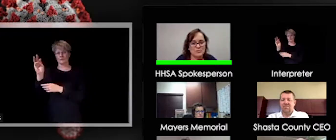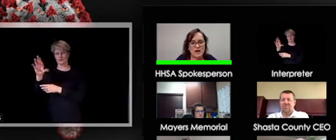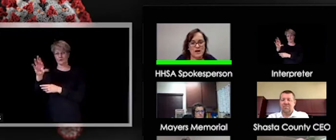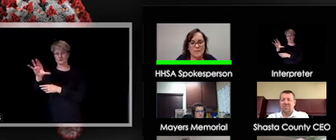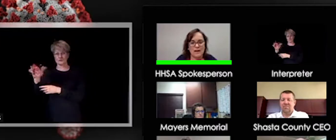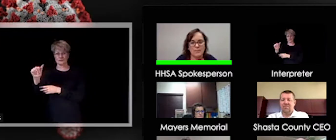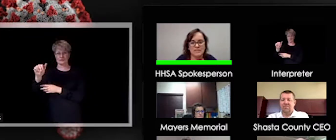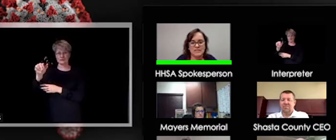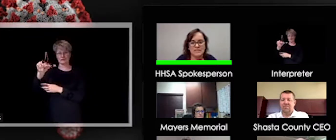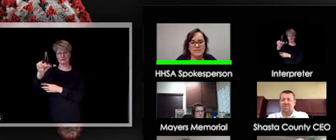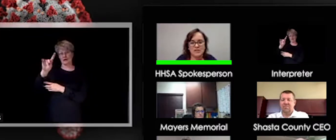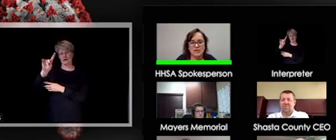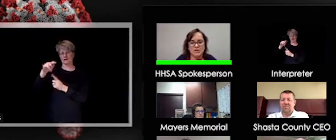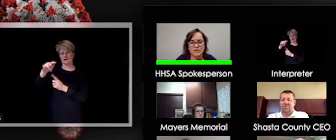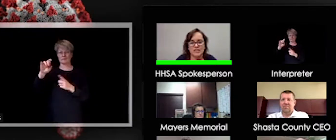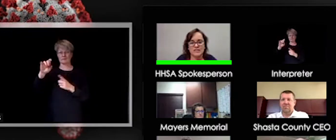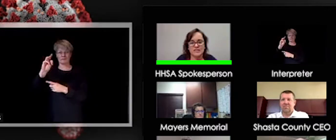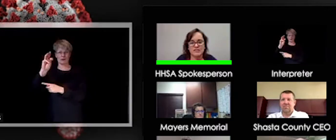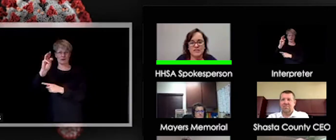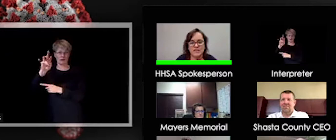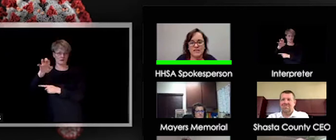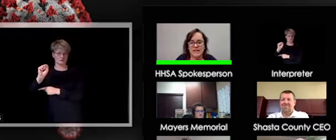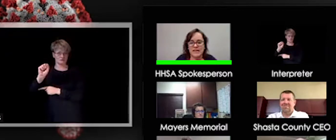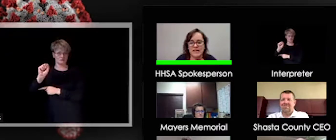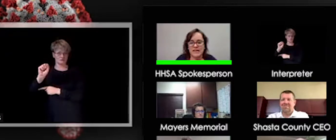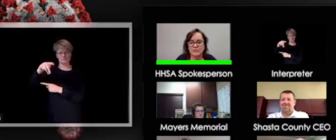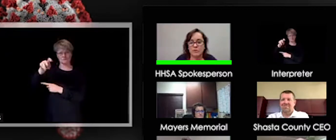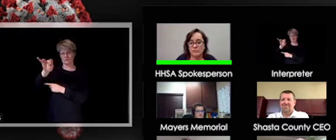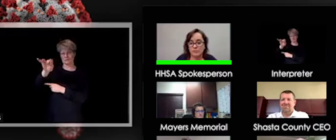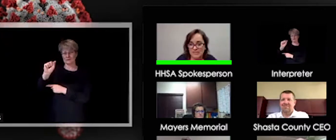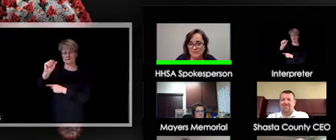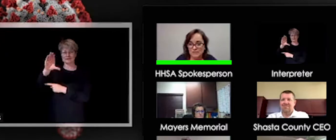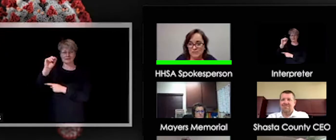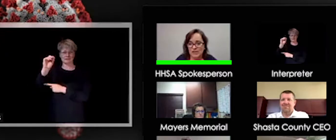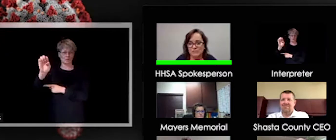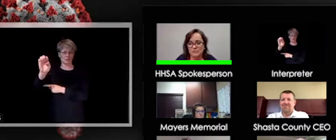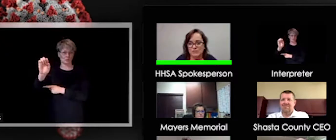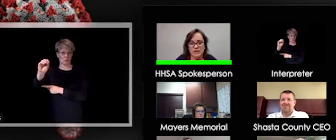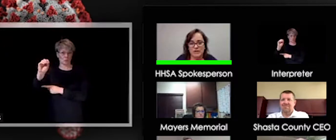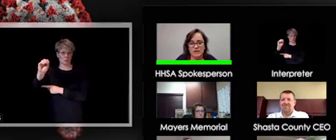We’ve got Matt Pontes, the CEO of Shasta County. And Mark Mitchelson from Shasta Regional